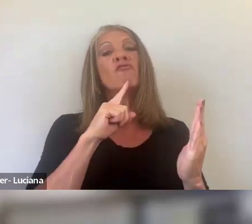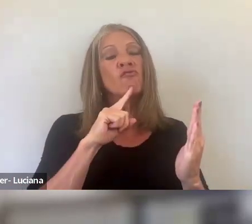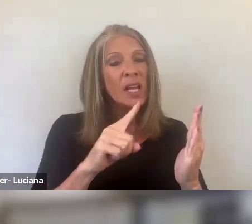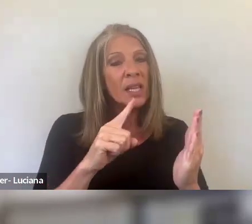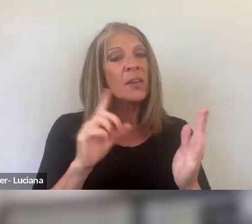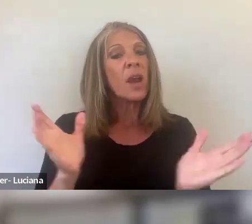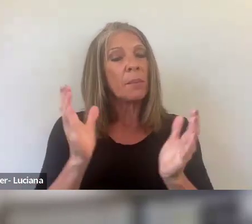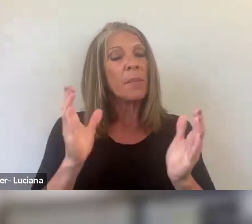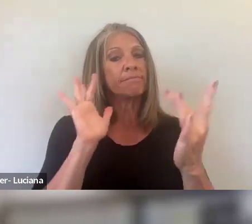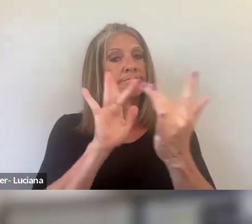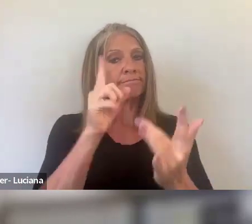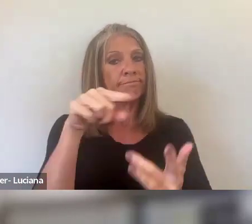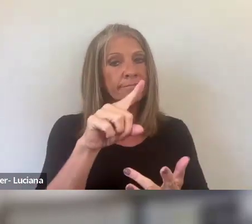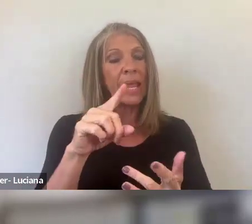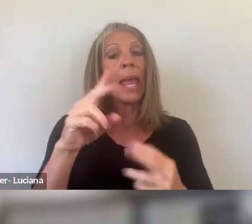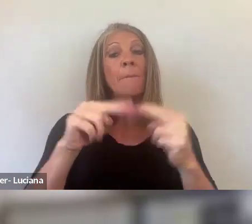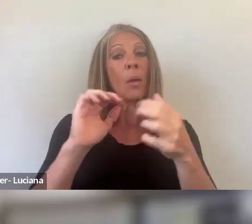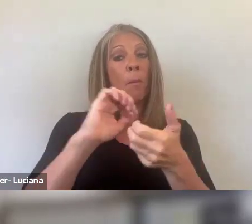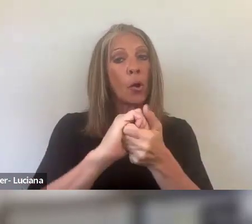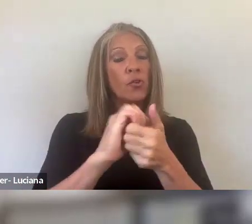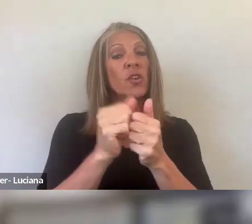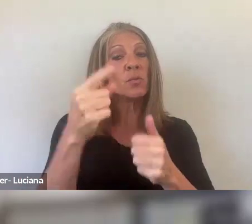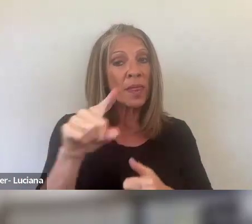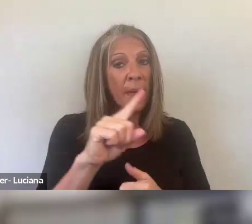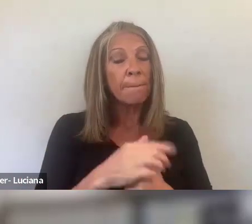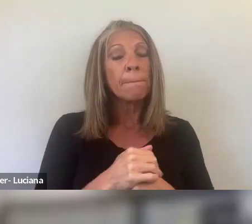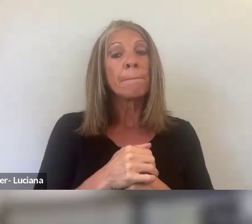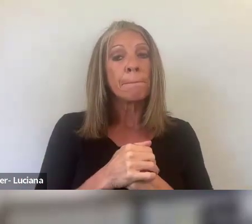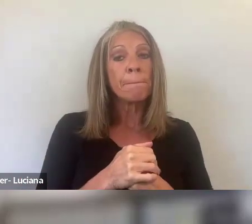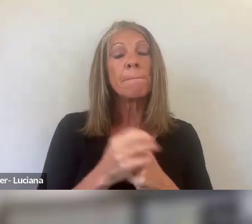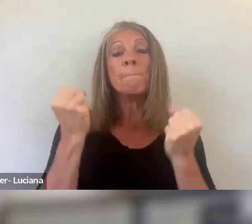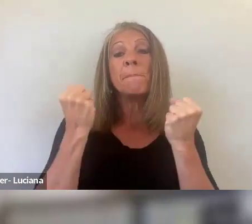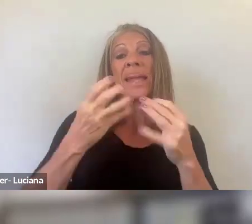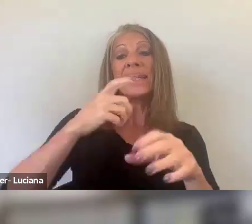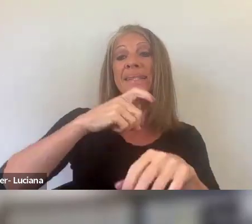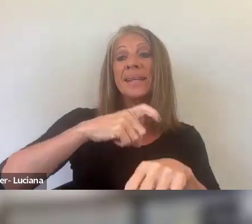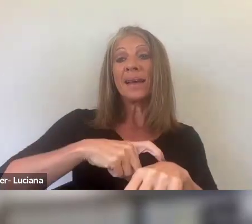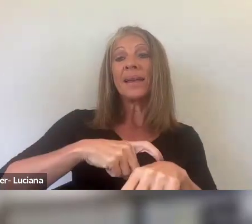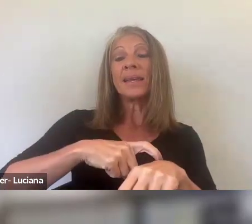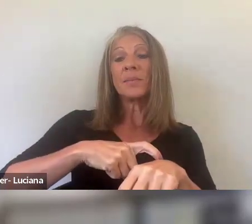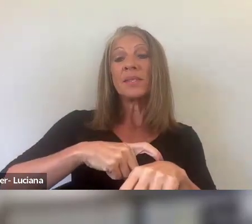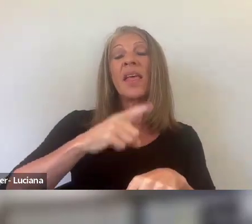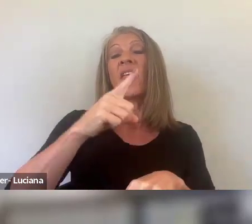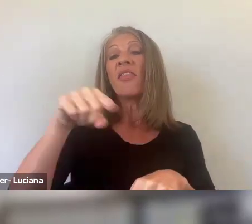them and look to build partnerships that way. A lot of the time, they have those connections